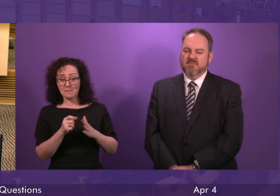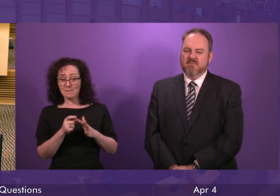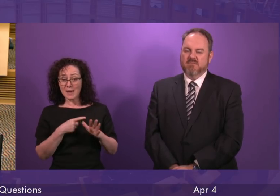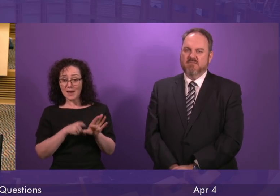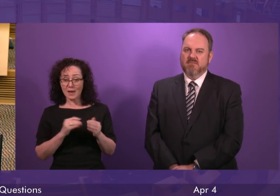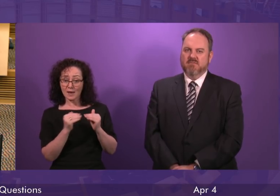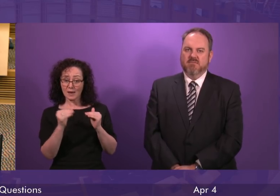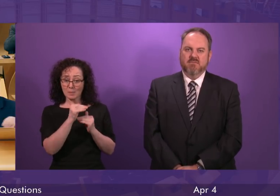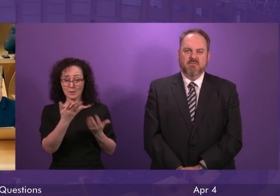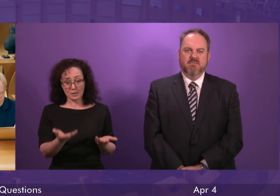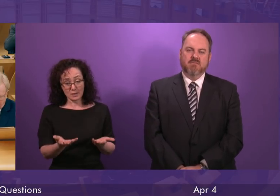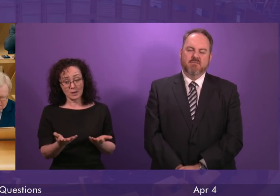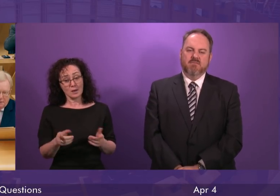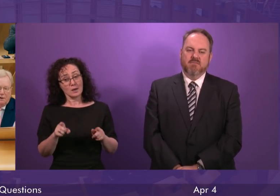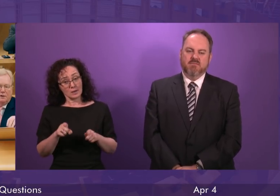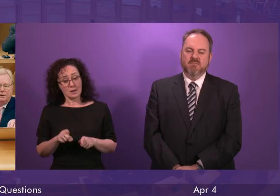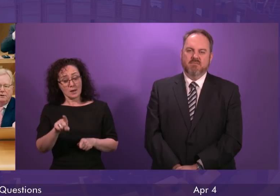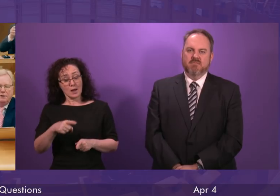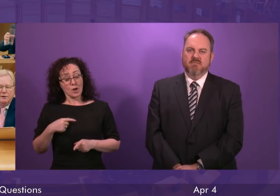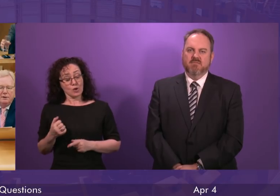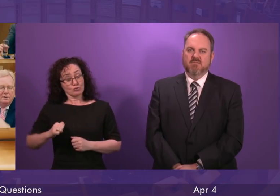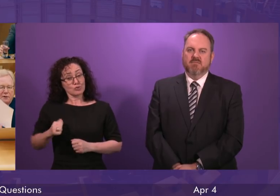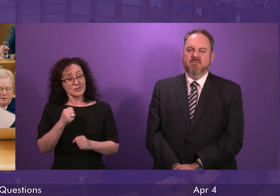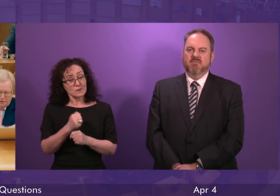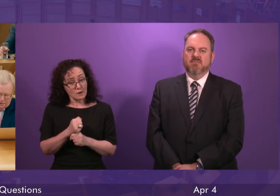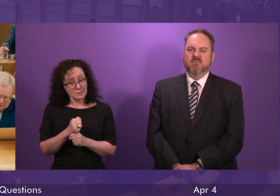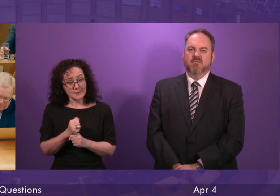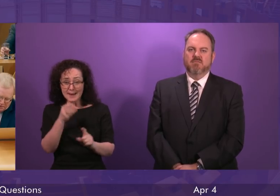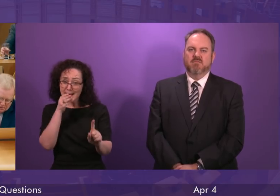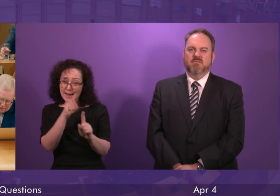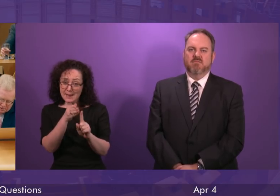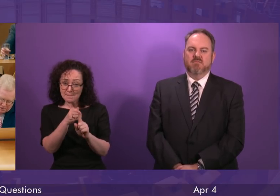Scottish Government has made to that award is specifically geared to do just that.